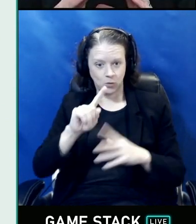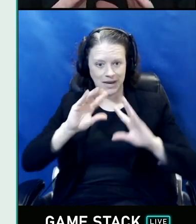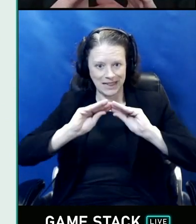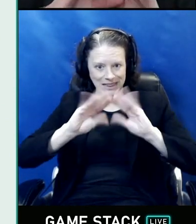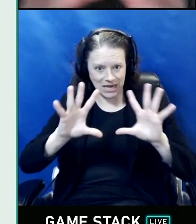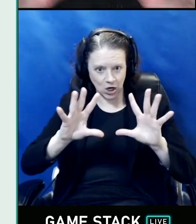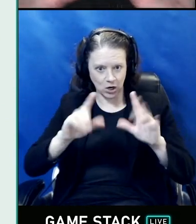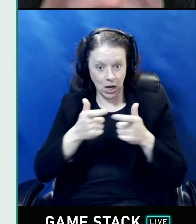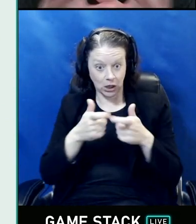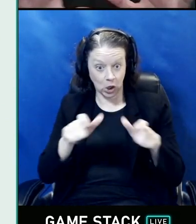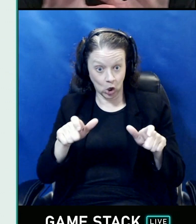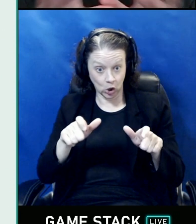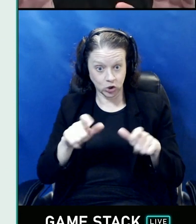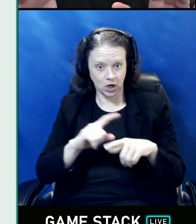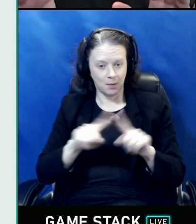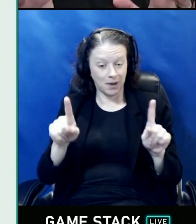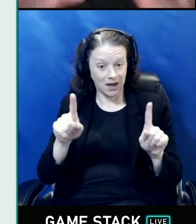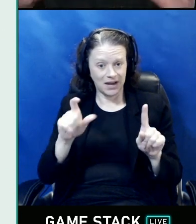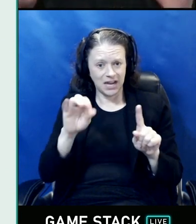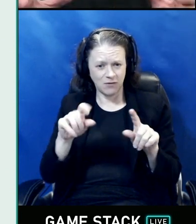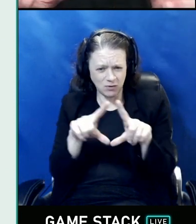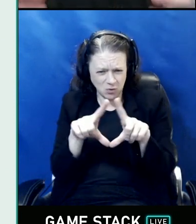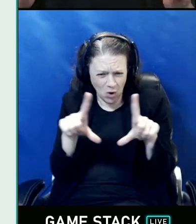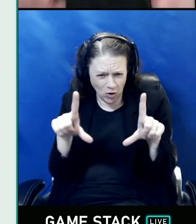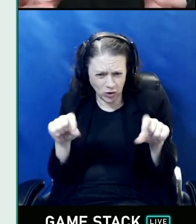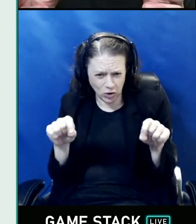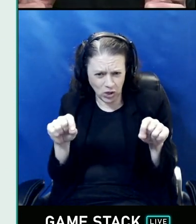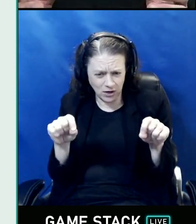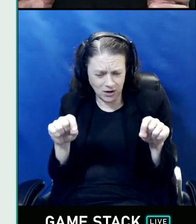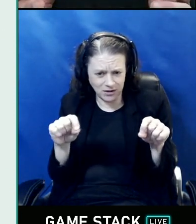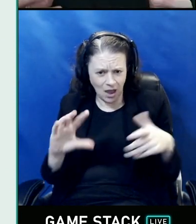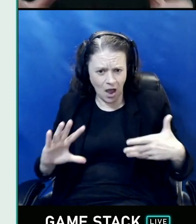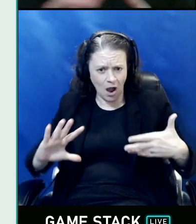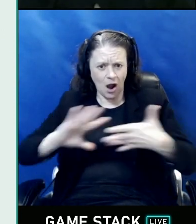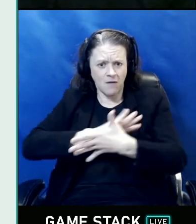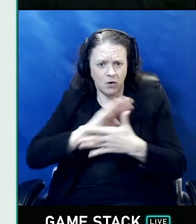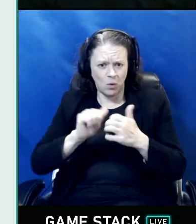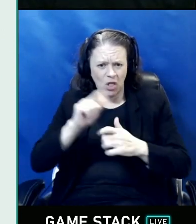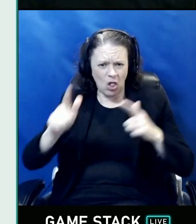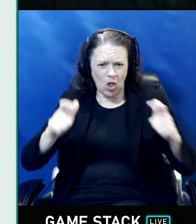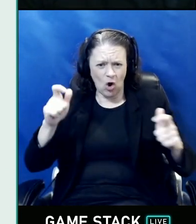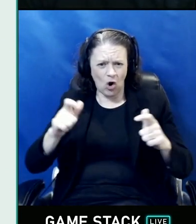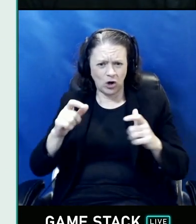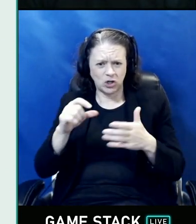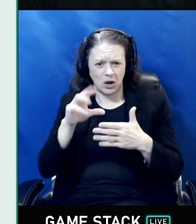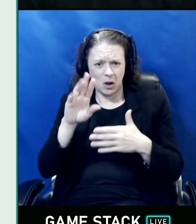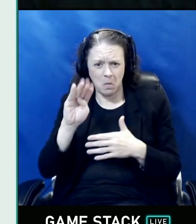But if you cover your entire small screen in large buttons it can become quite overwhelming.